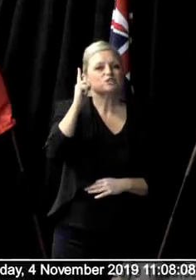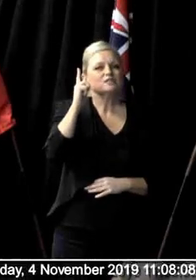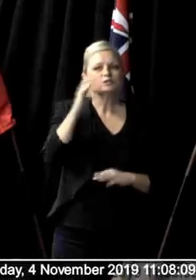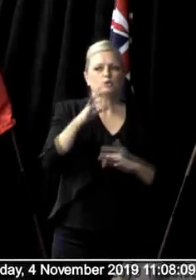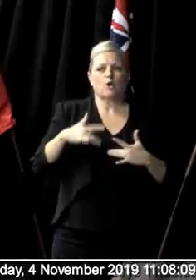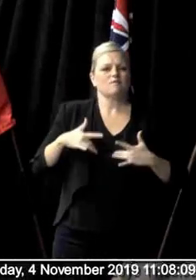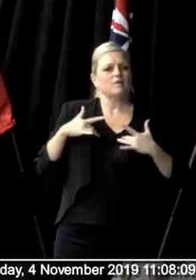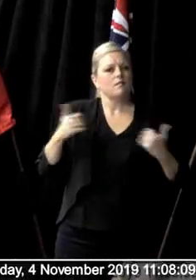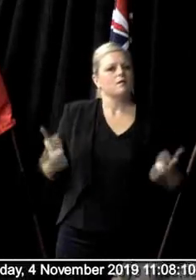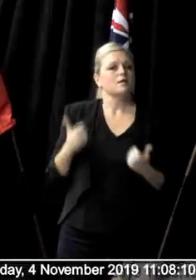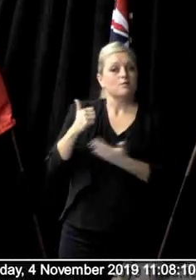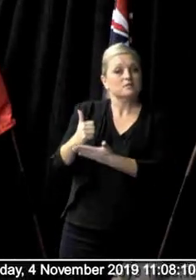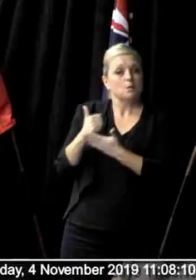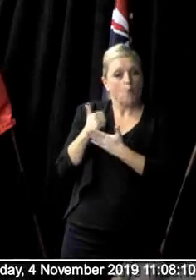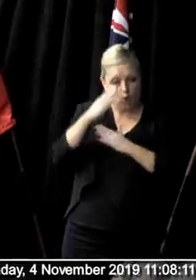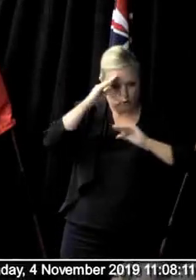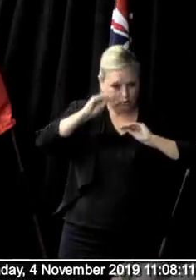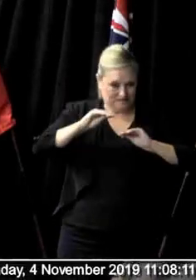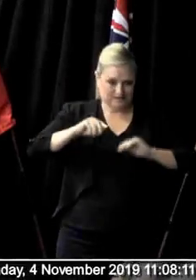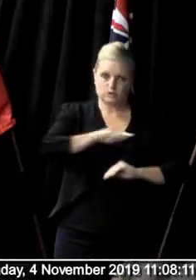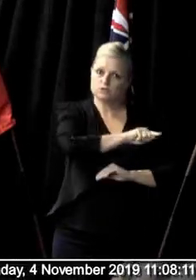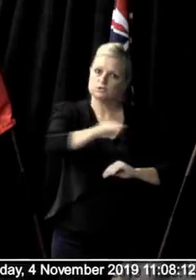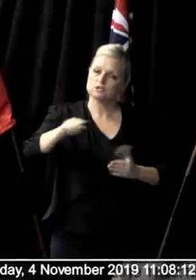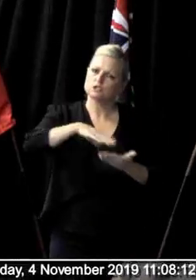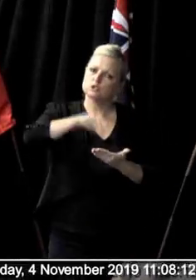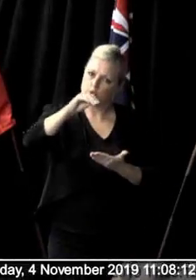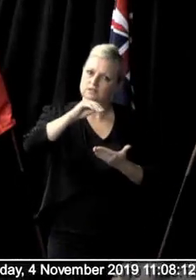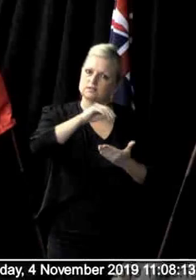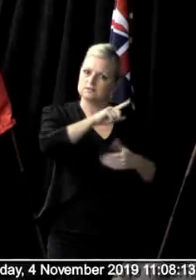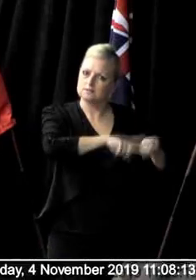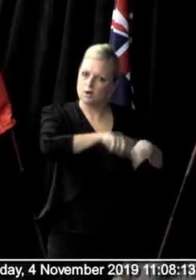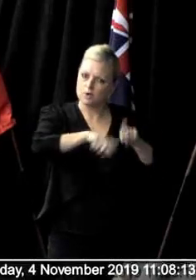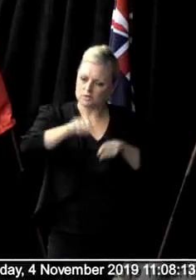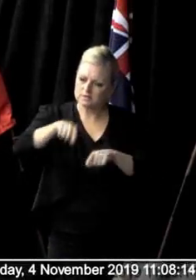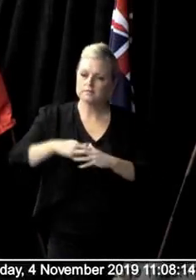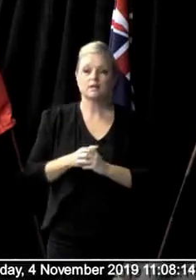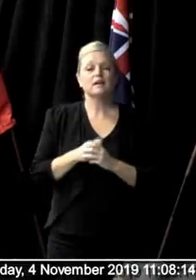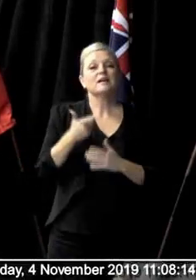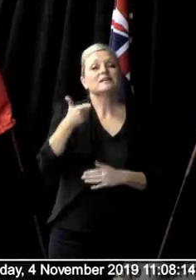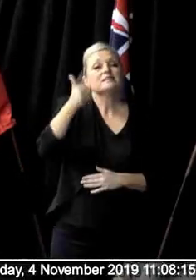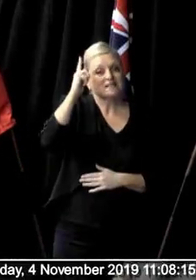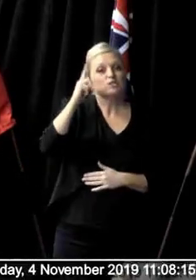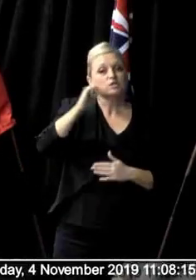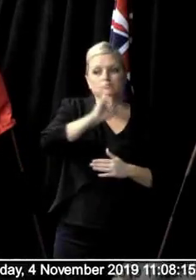to teach diverse learners. We’ve had reports from teachers feeling overwhelmed trying to teach some